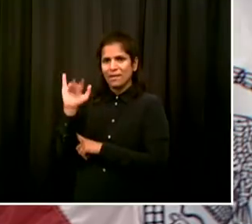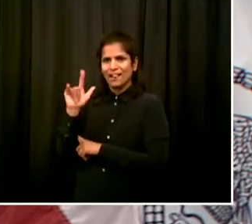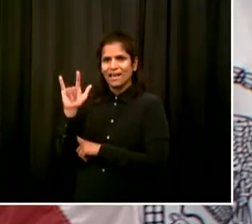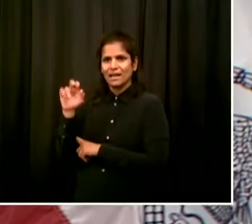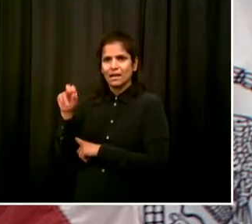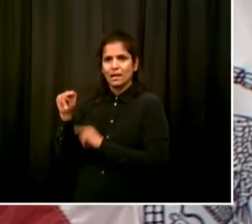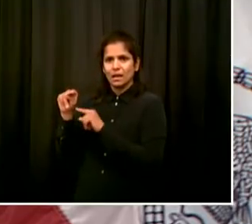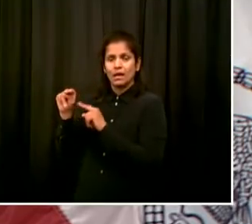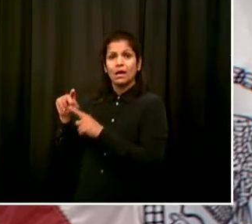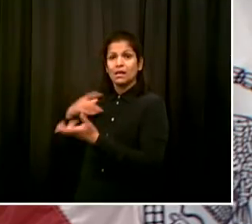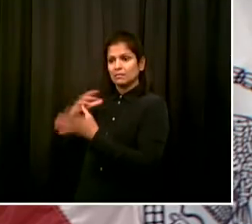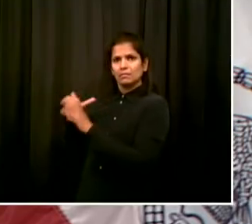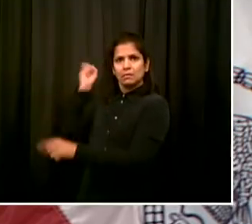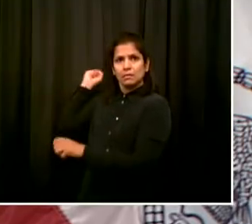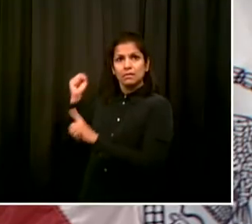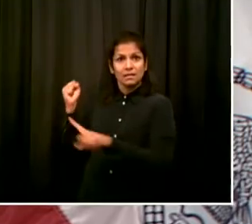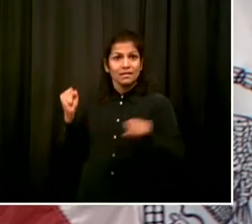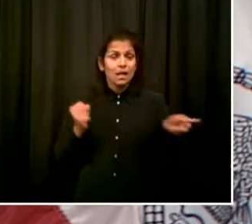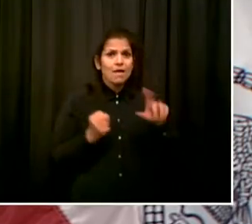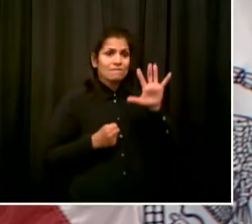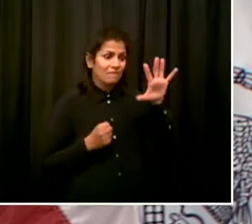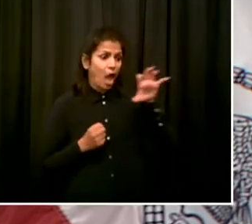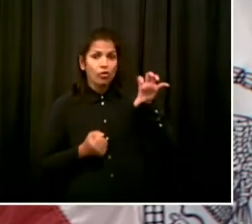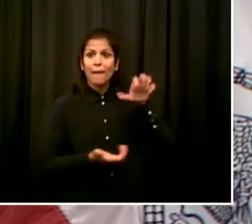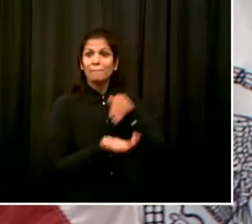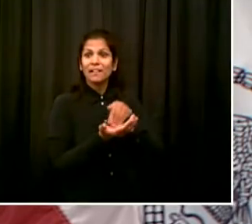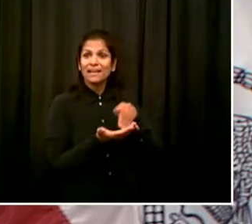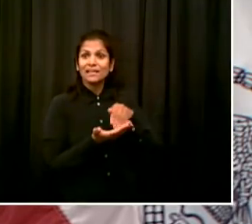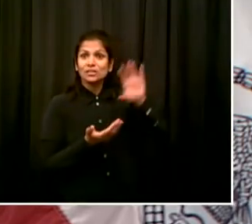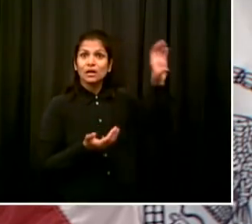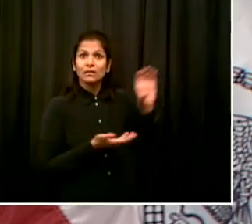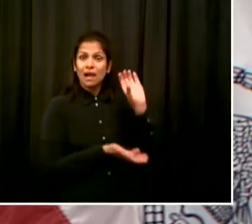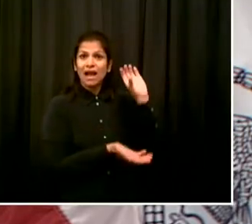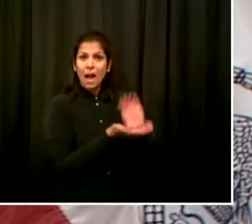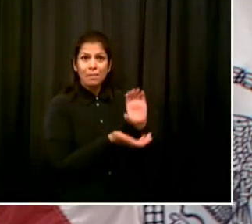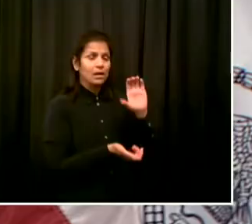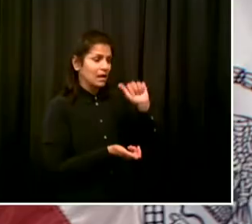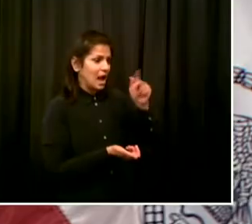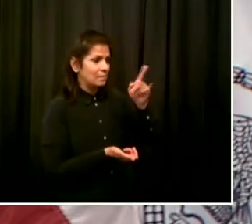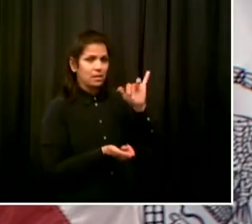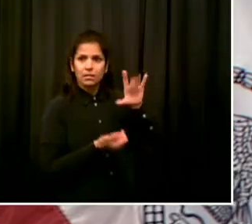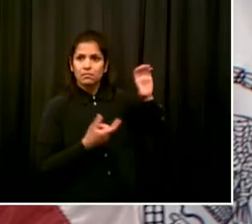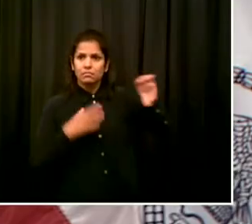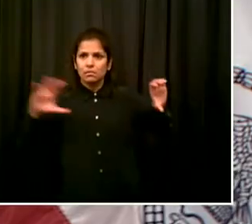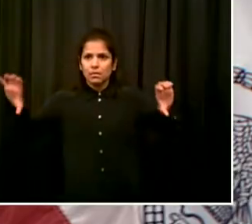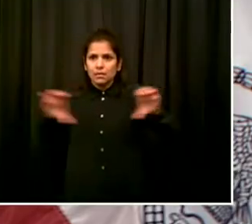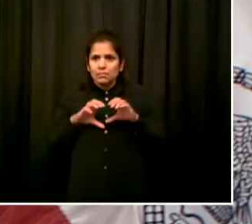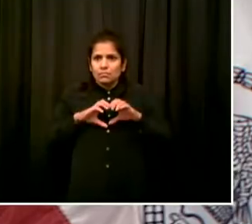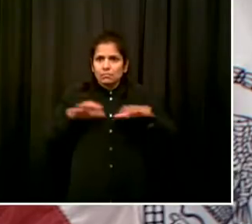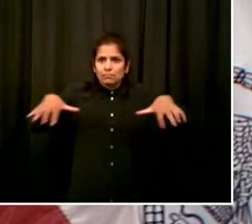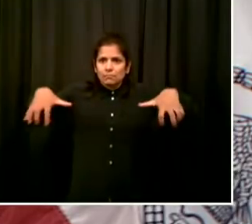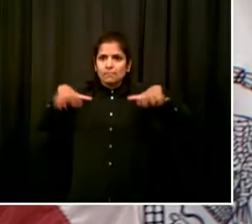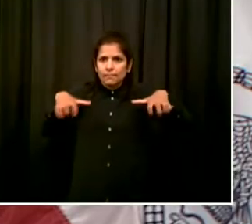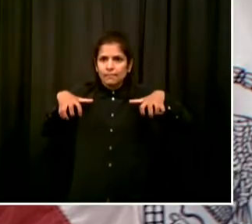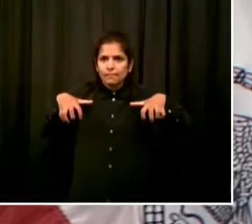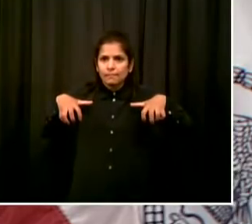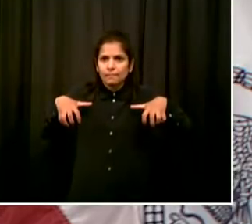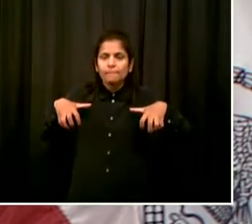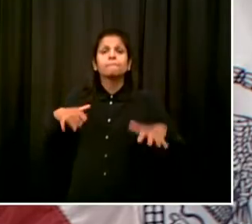ACTIVITY, ANOTHER HALF- BILLION TE H MOENY HTATWA S N ITHE POLICE FOR MAJOR PROJECTS AND CAPITAL PROJECTS WILL NOW GO INTO YOUTH CENTERS